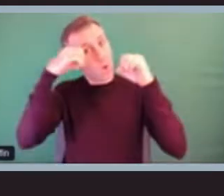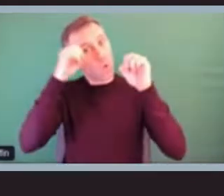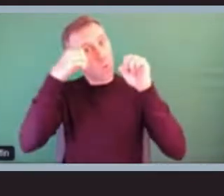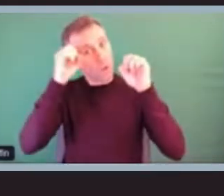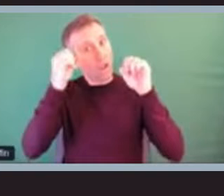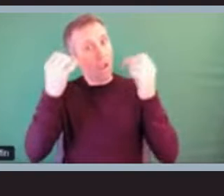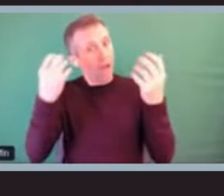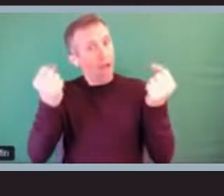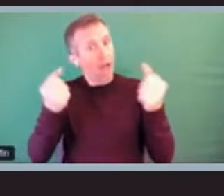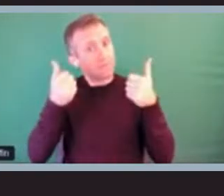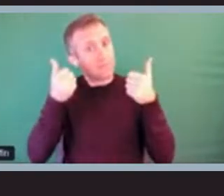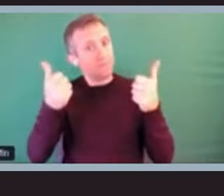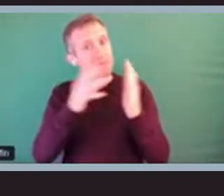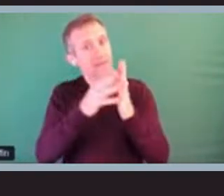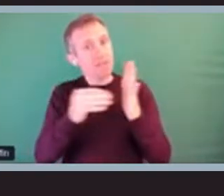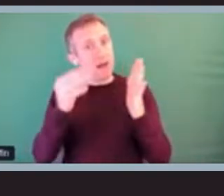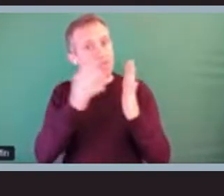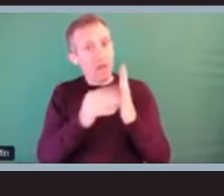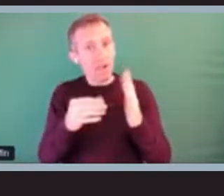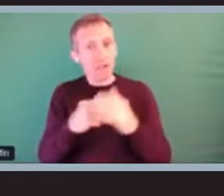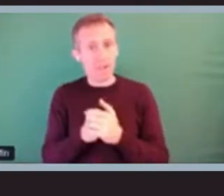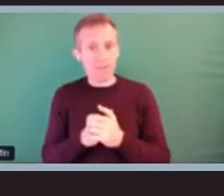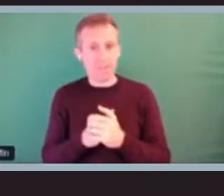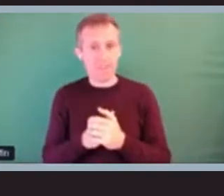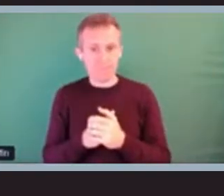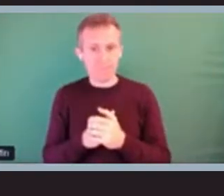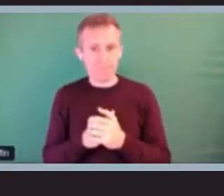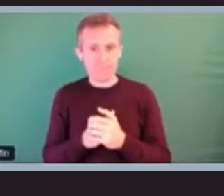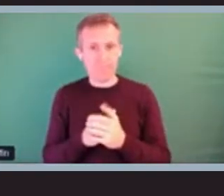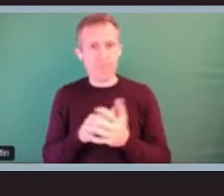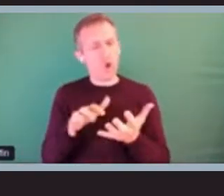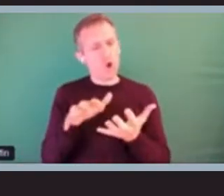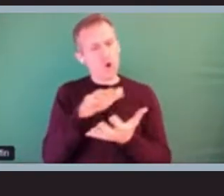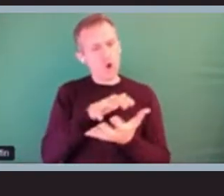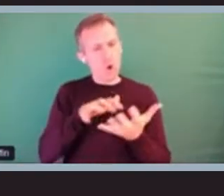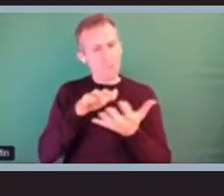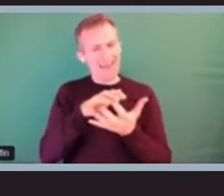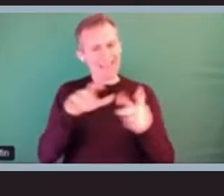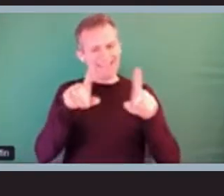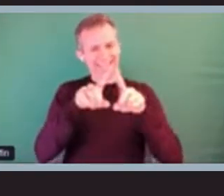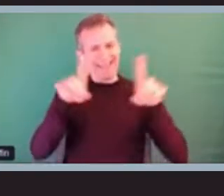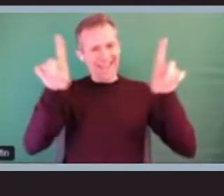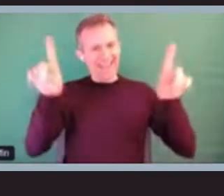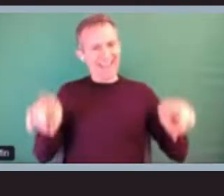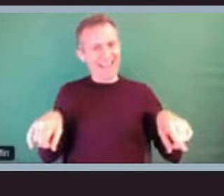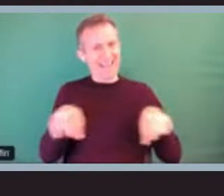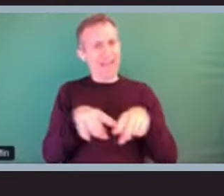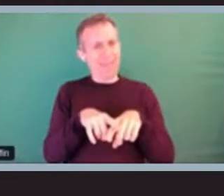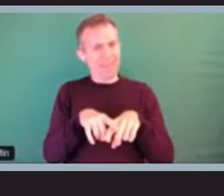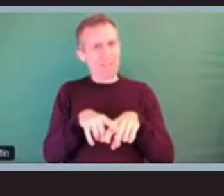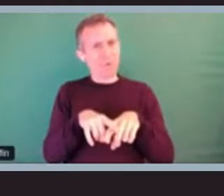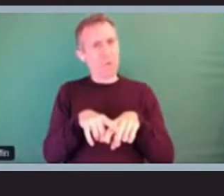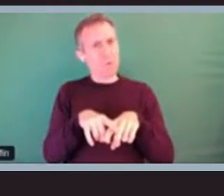It can be difficult to find advice around those more complex images we might use in education and elsewhere.